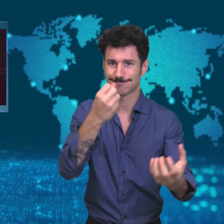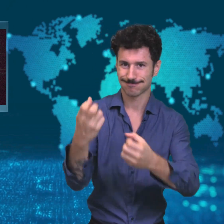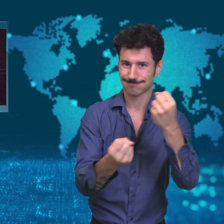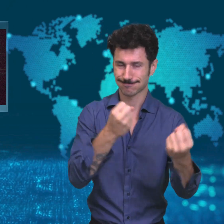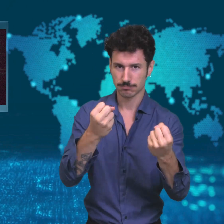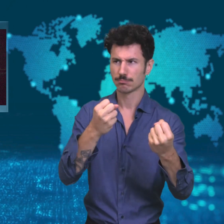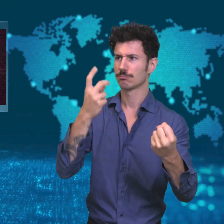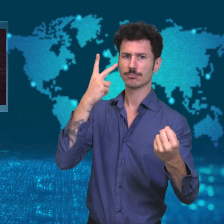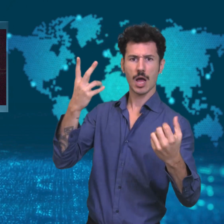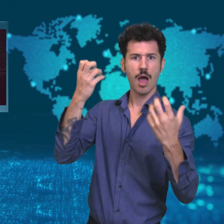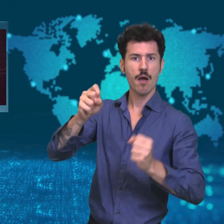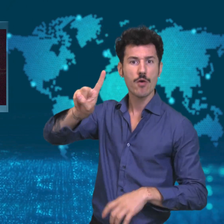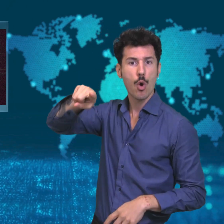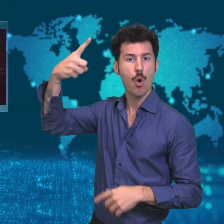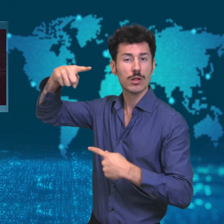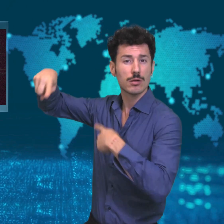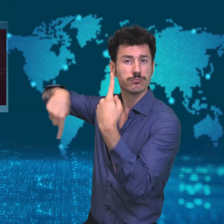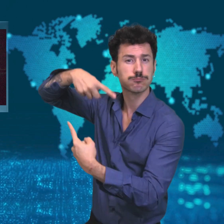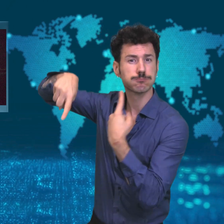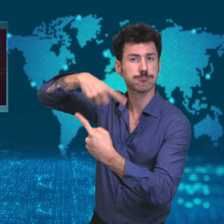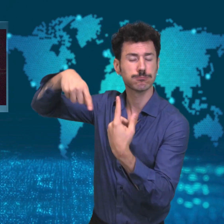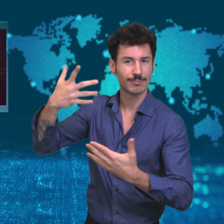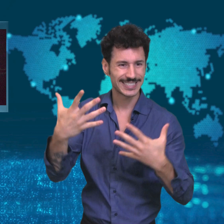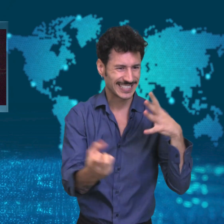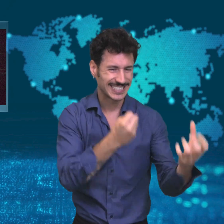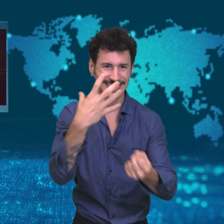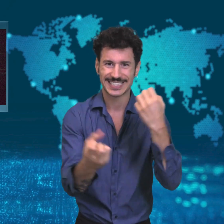Due to a second incoming typhoon,